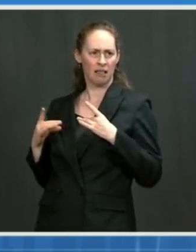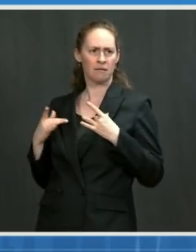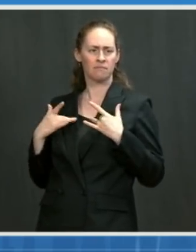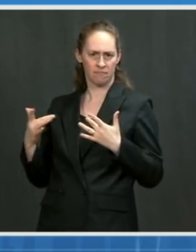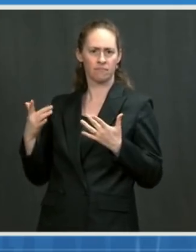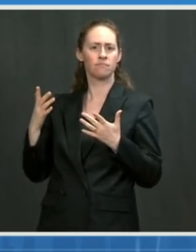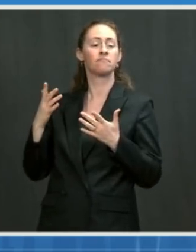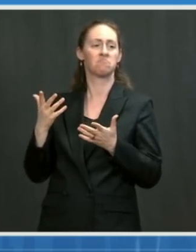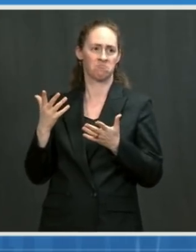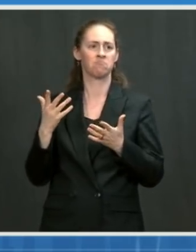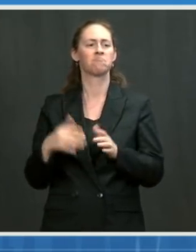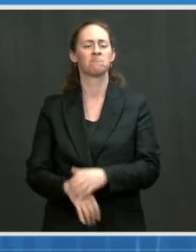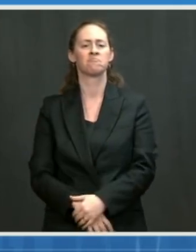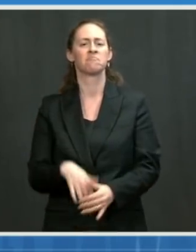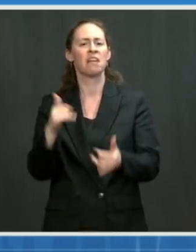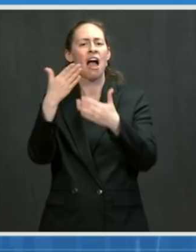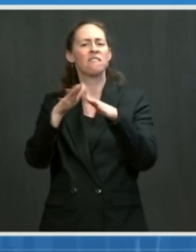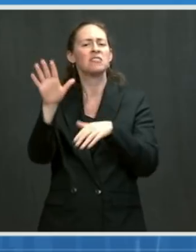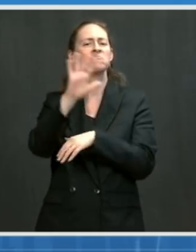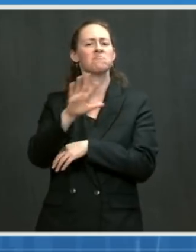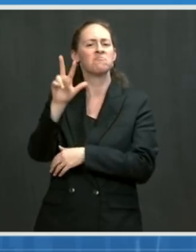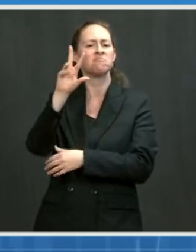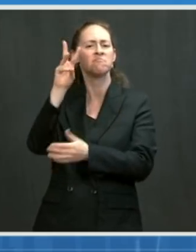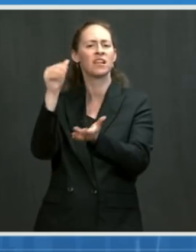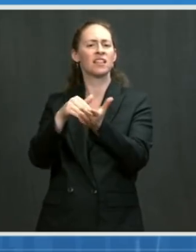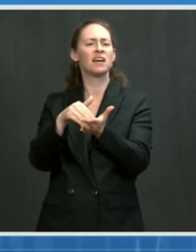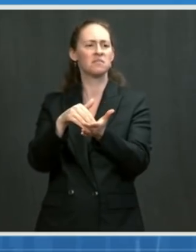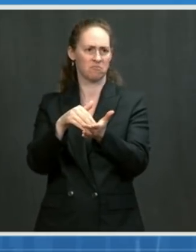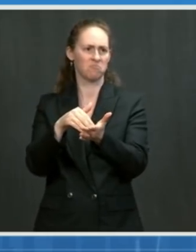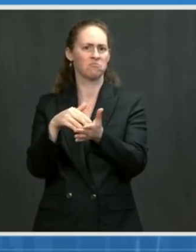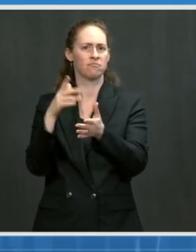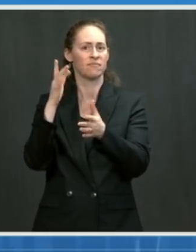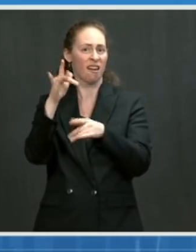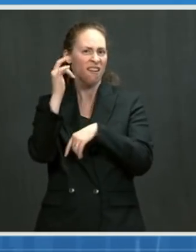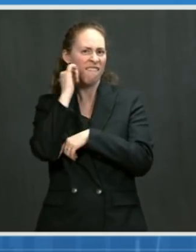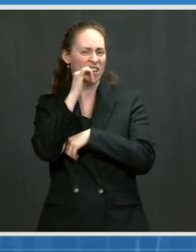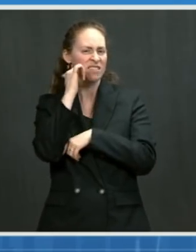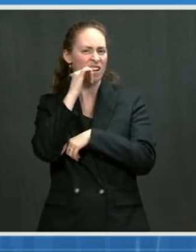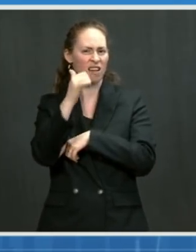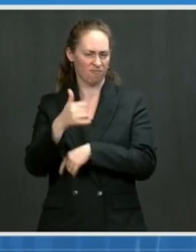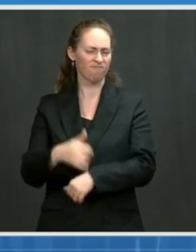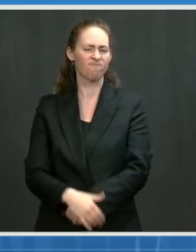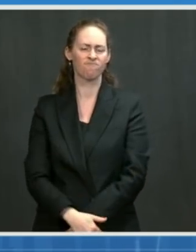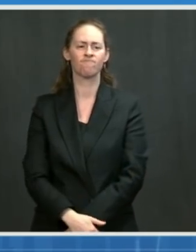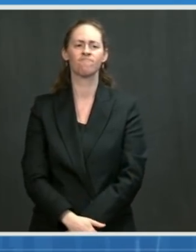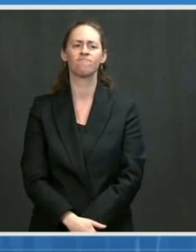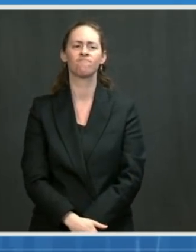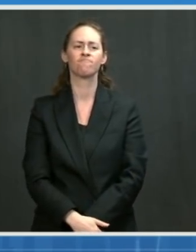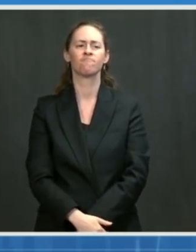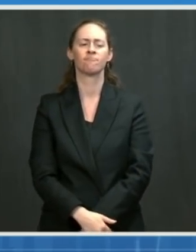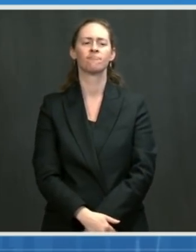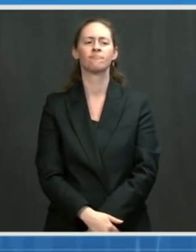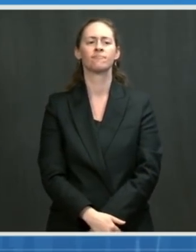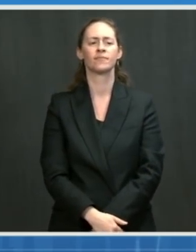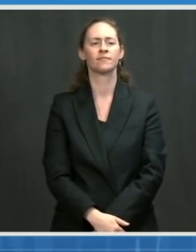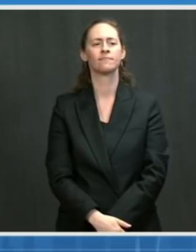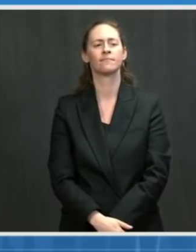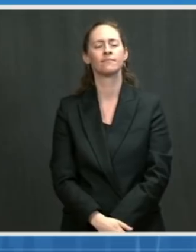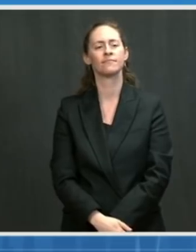NEW CASES OF COVID-19. THE 7-DAY AVERAGE ABOUT 36,800 CASES A DAY.